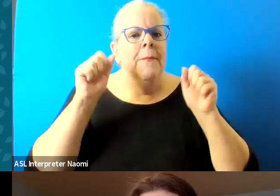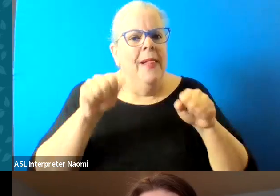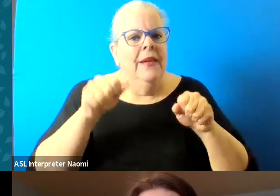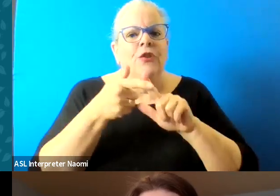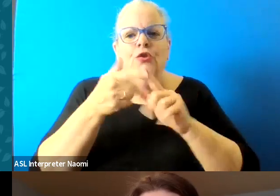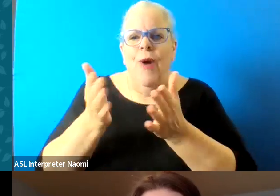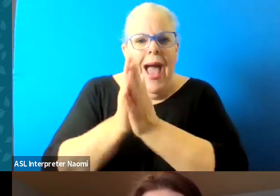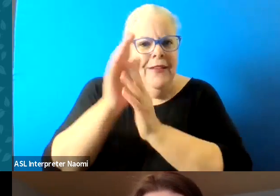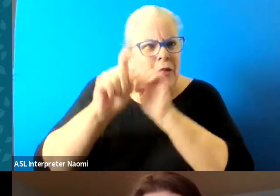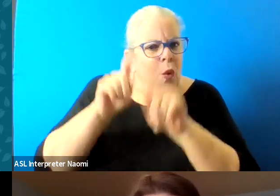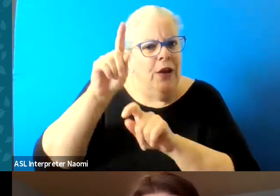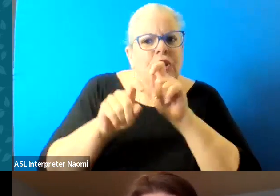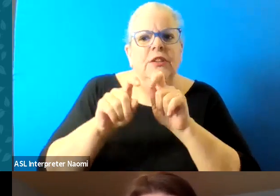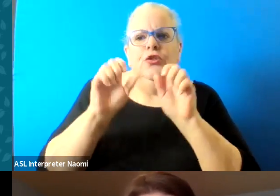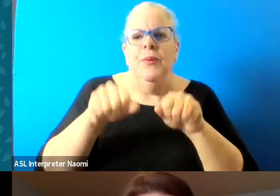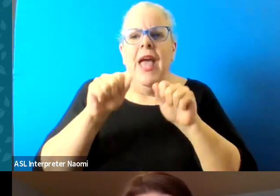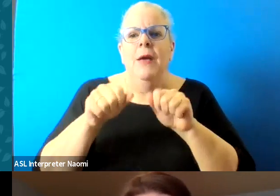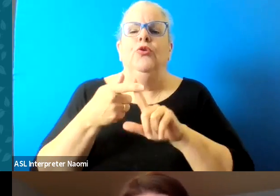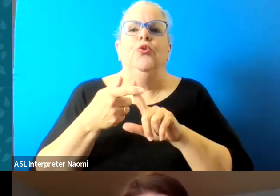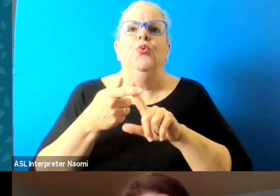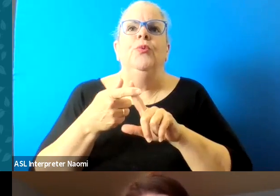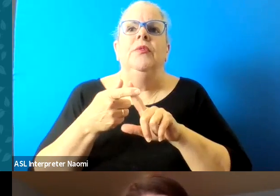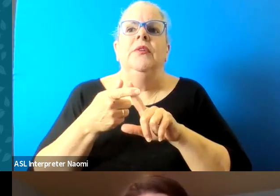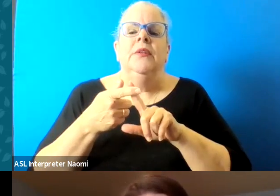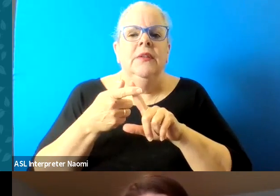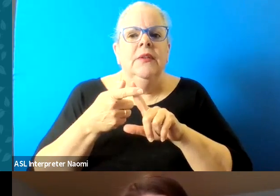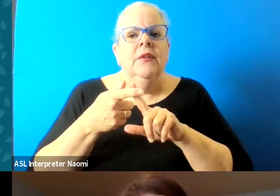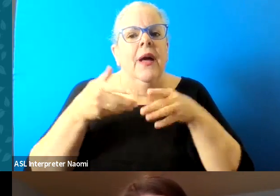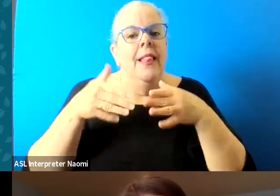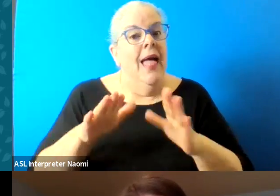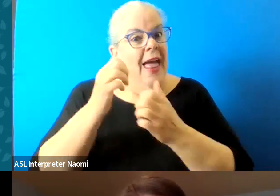and to be able to let everybody else know